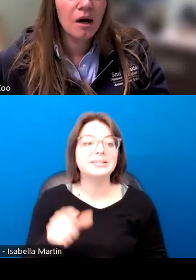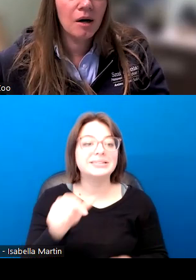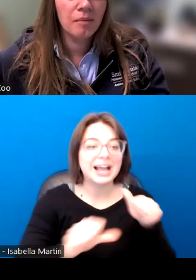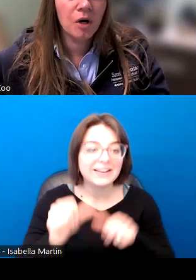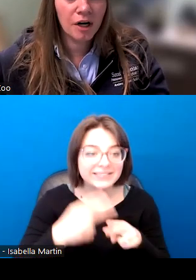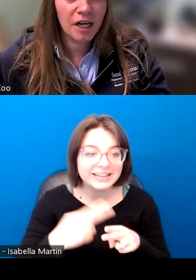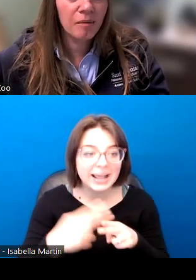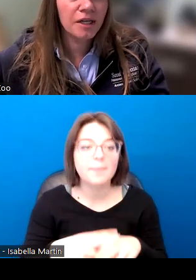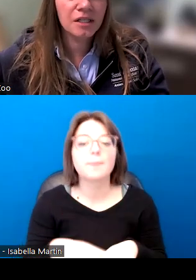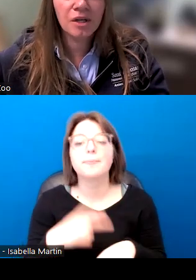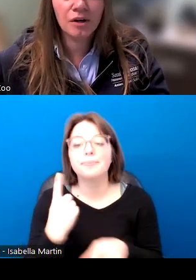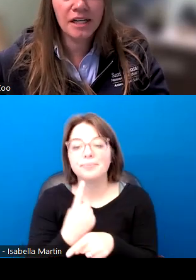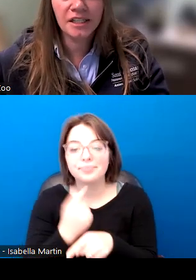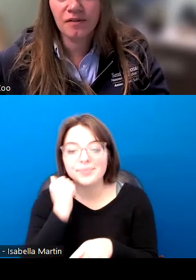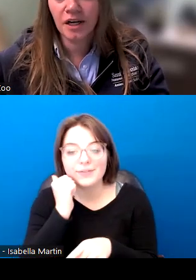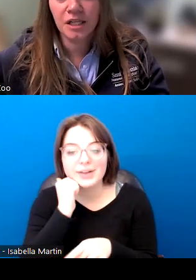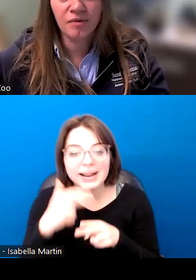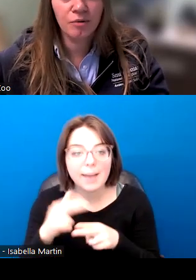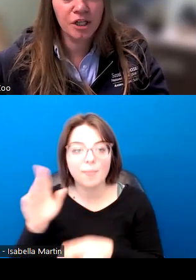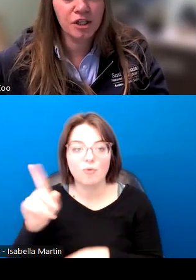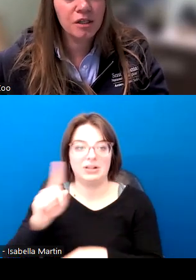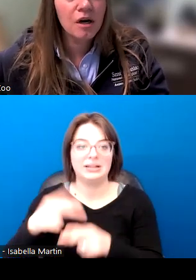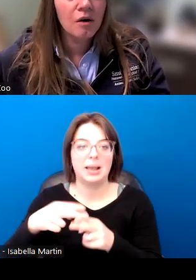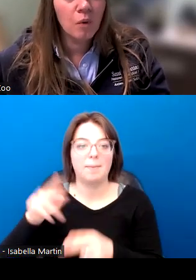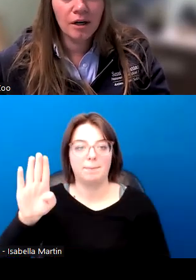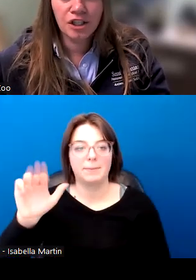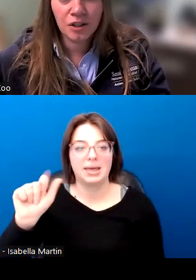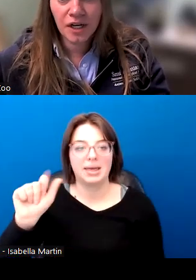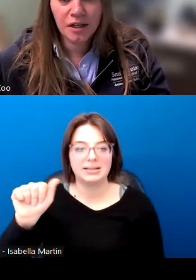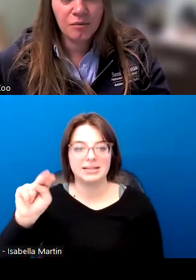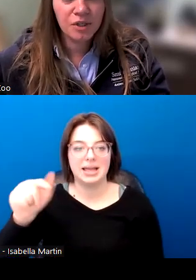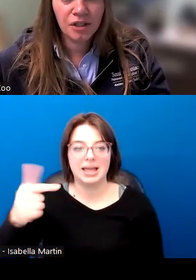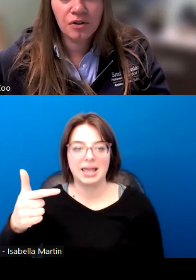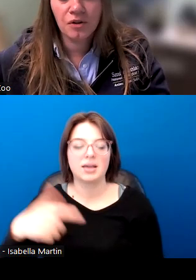um her name and some other identifying type information. Where she's located in particular so